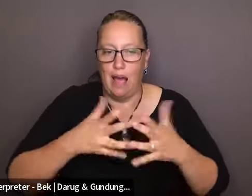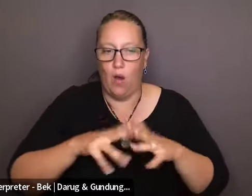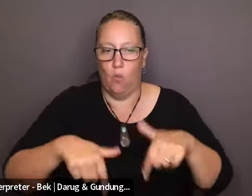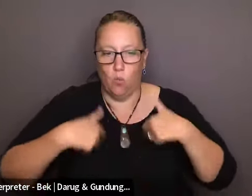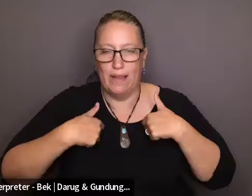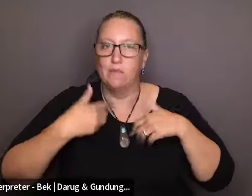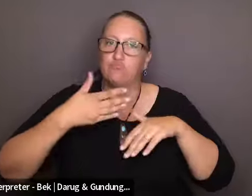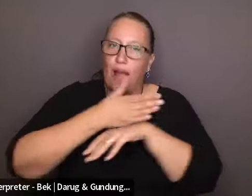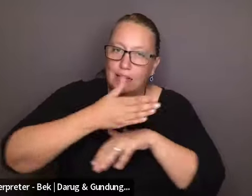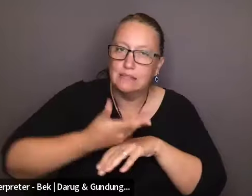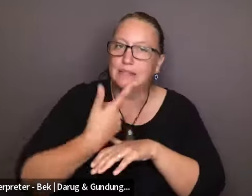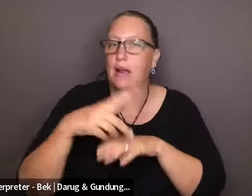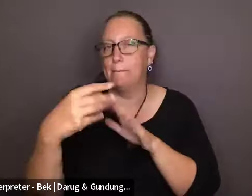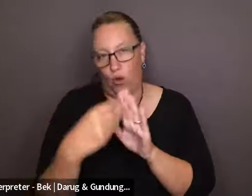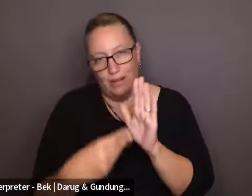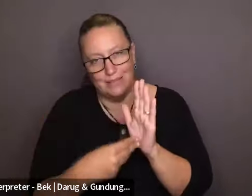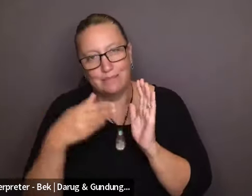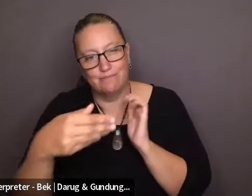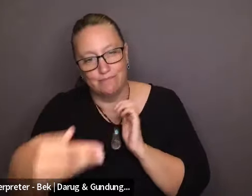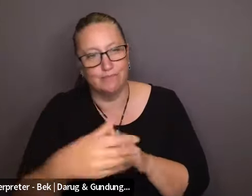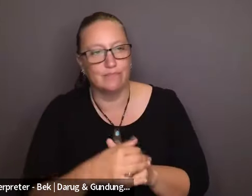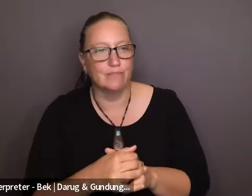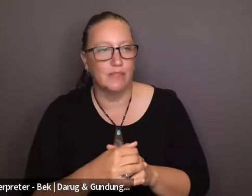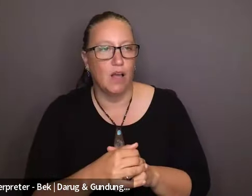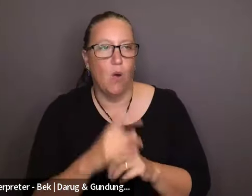quality impactful research that impacts on policy and